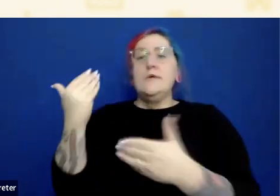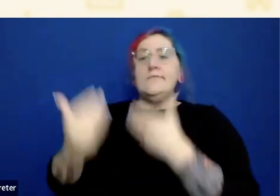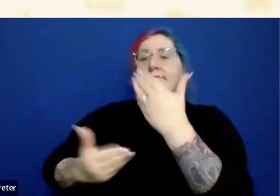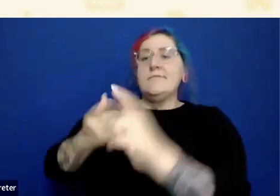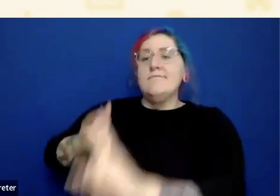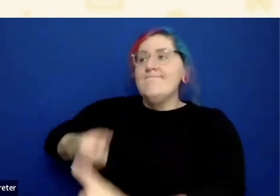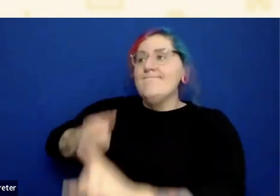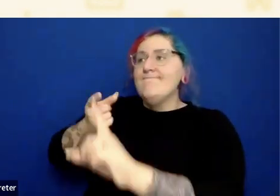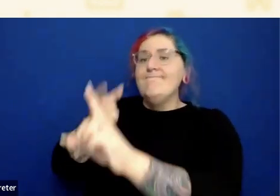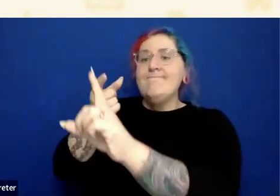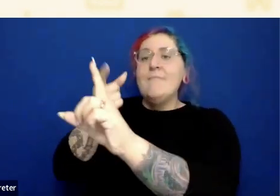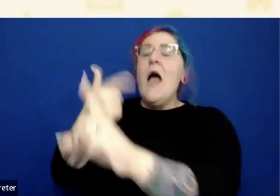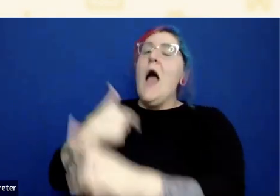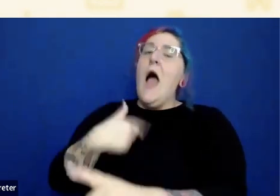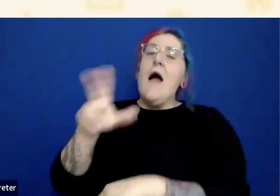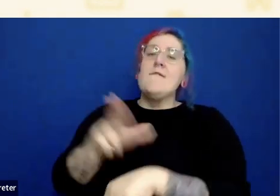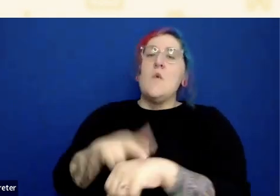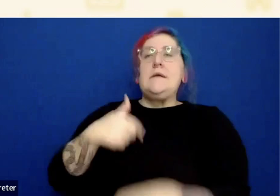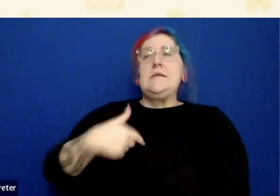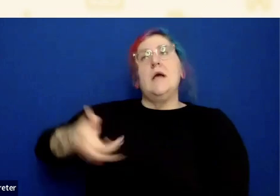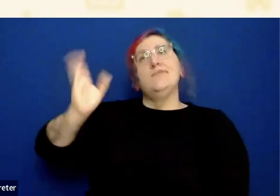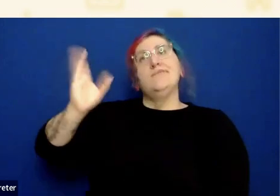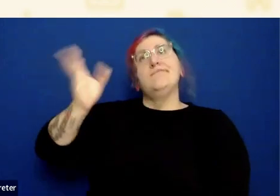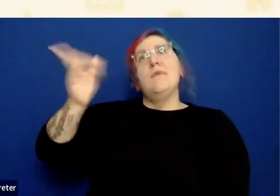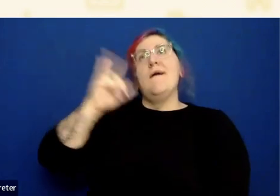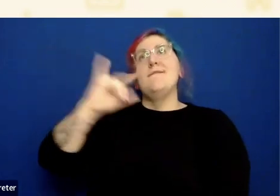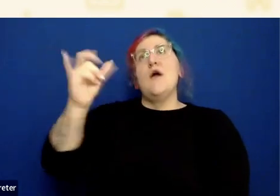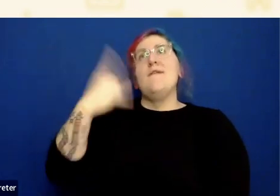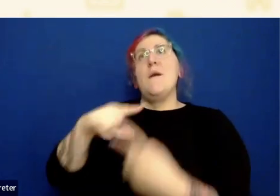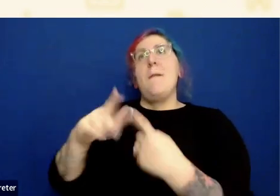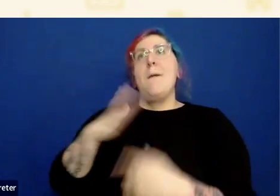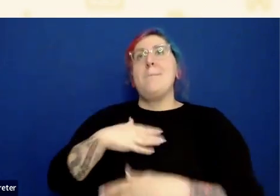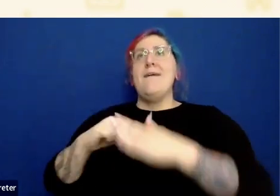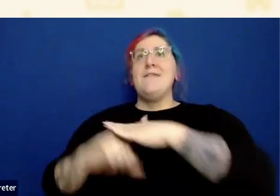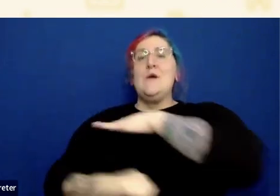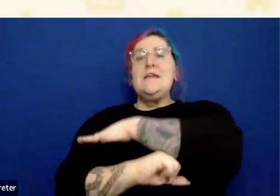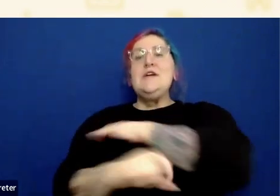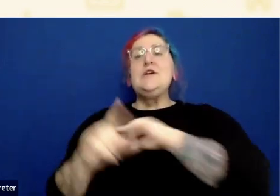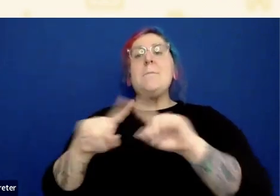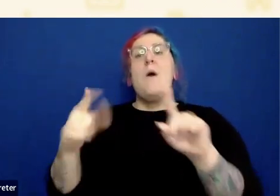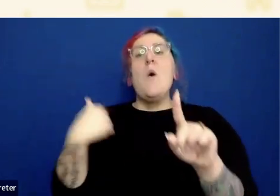I could talk forever about the foundation, but we're just hoping to do our part.